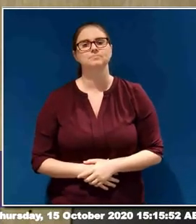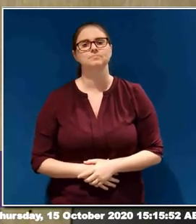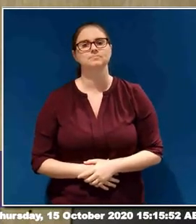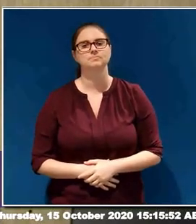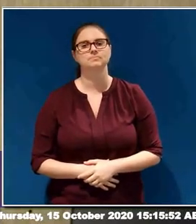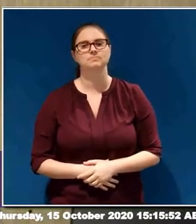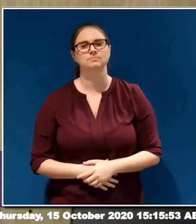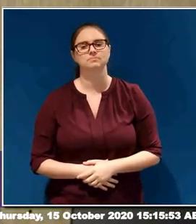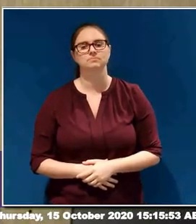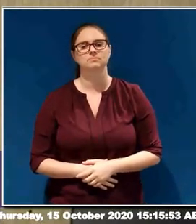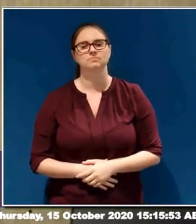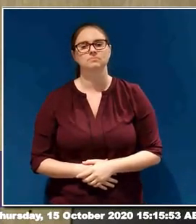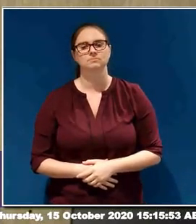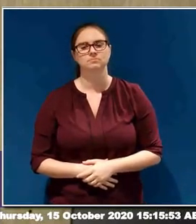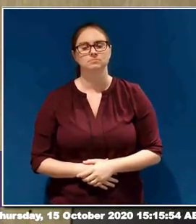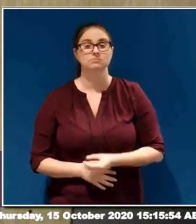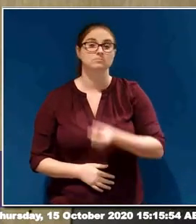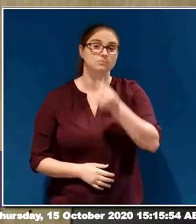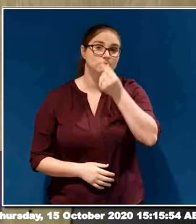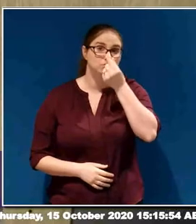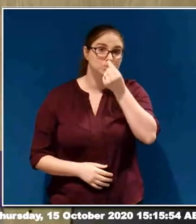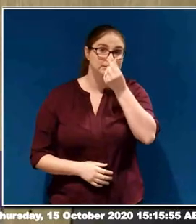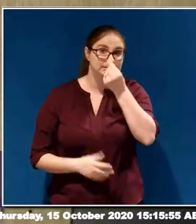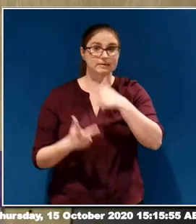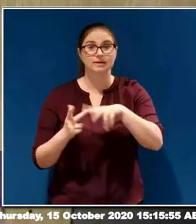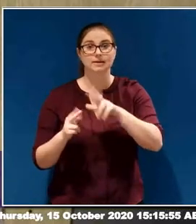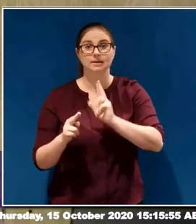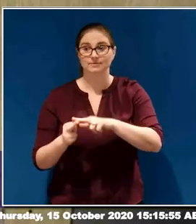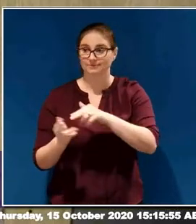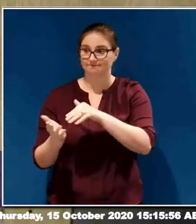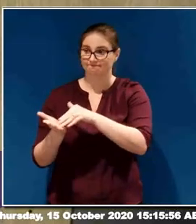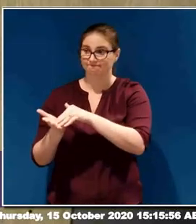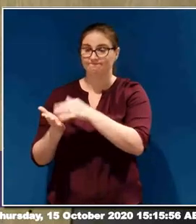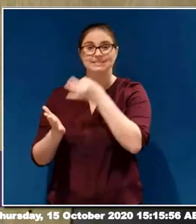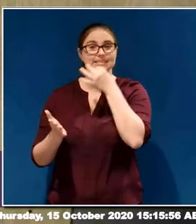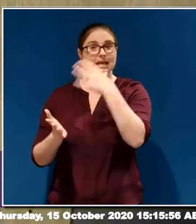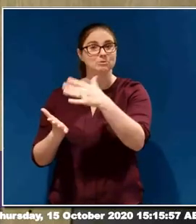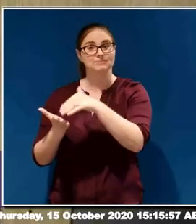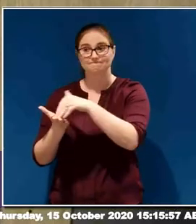parents are often told that that is for the benefit of their child so